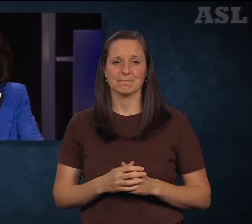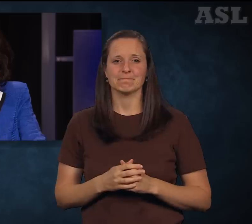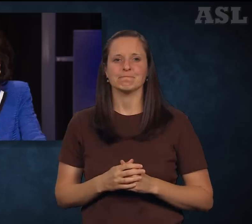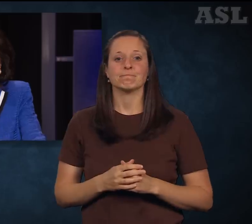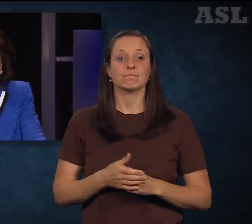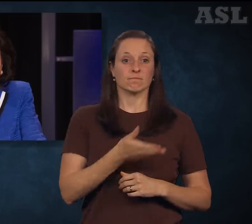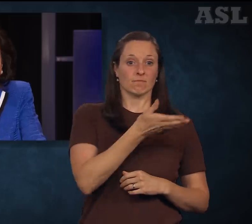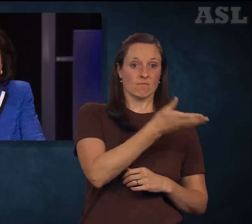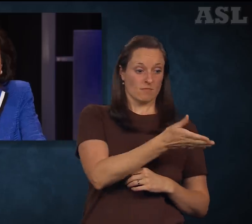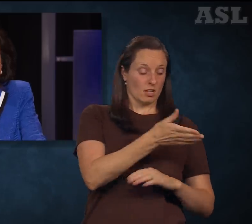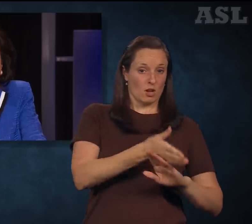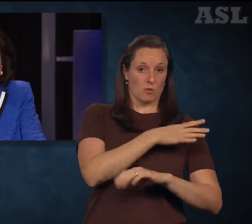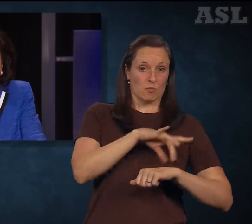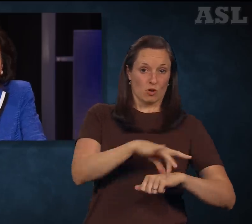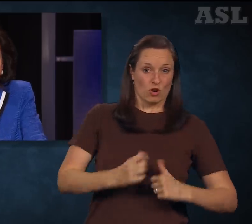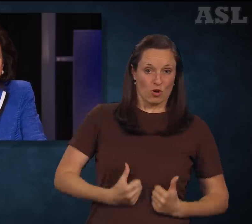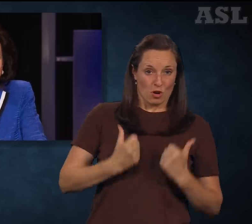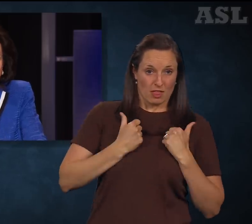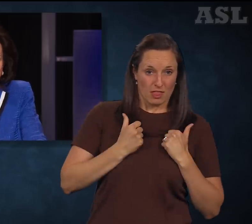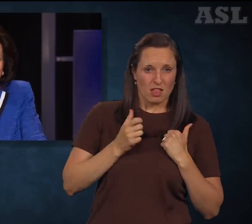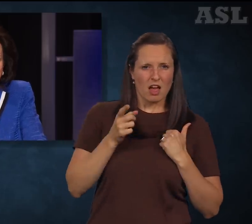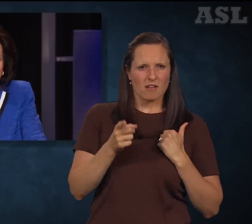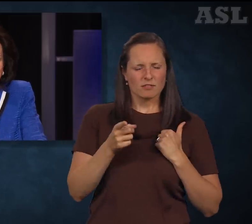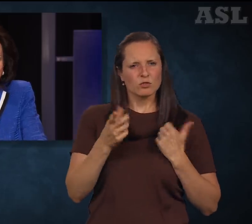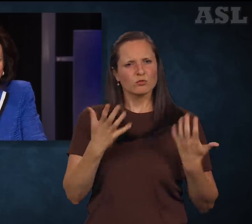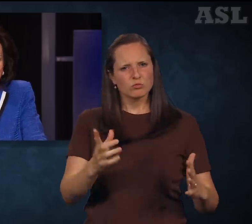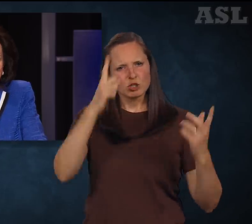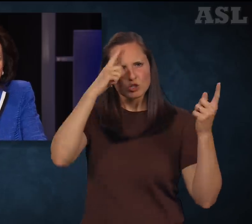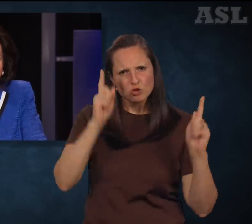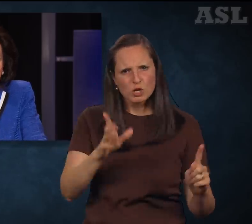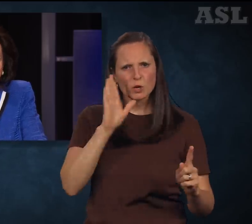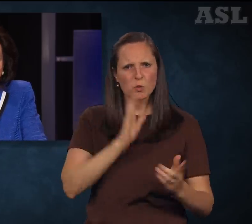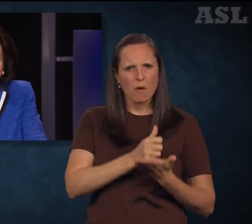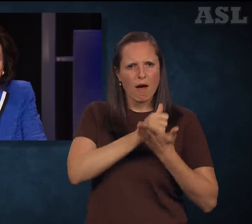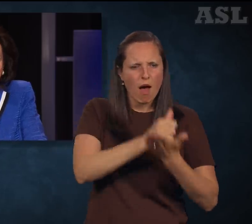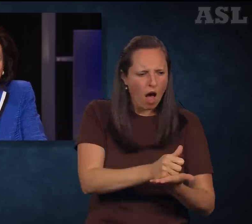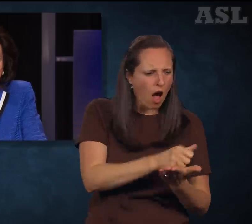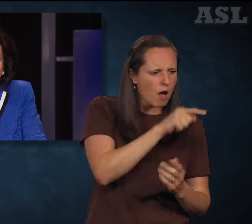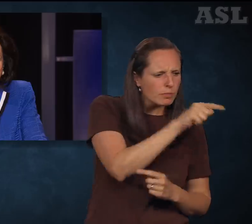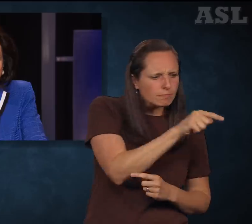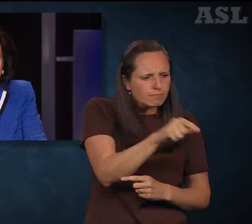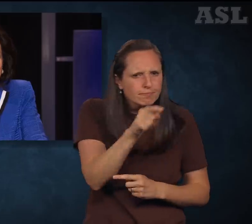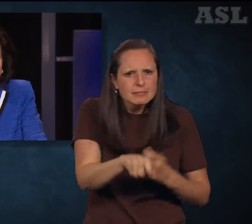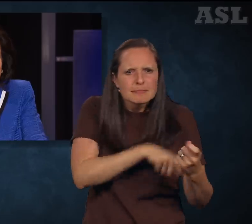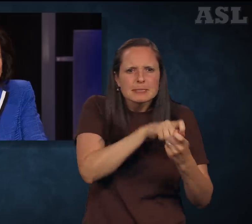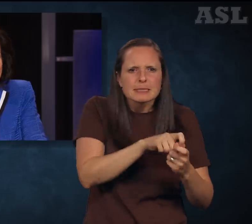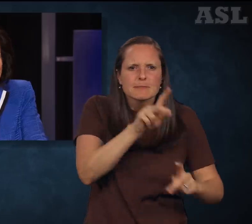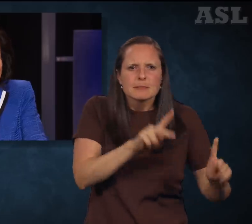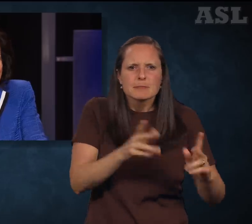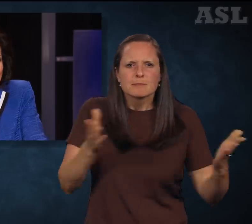I BELIEVE IF YOU COULD